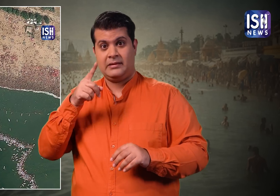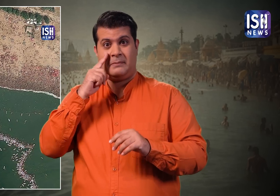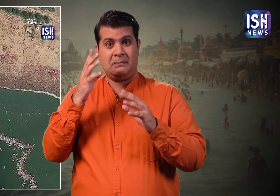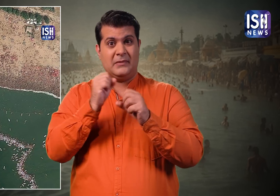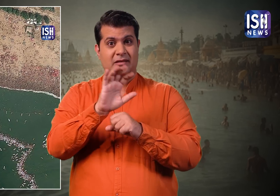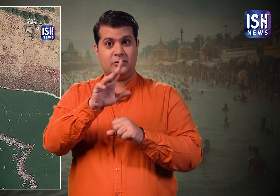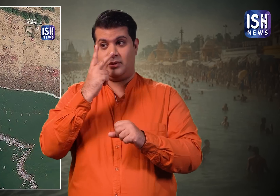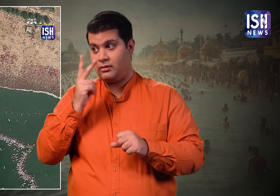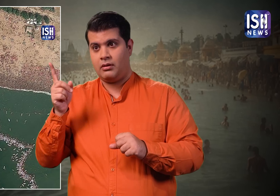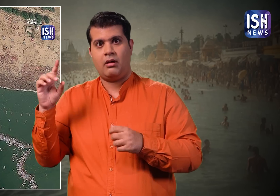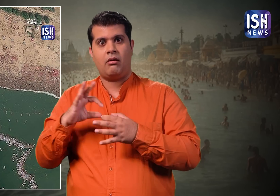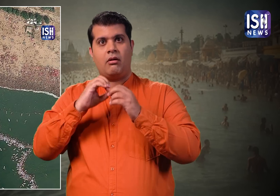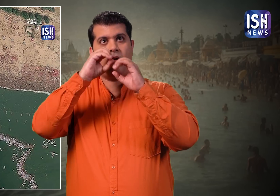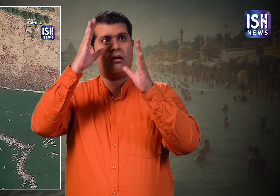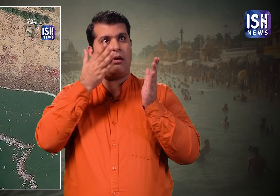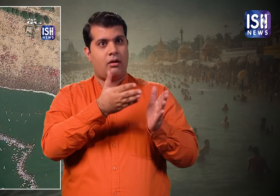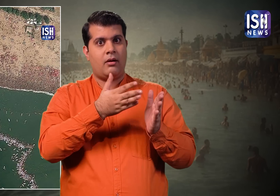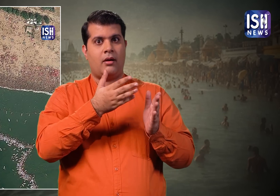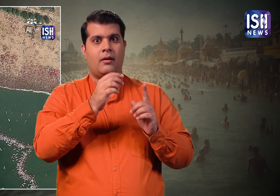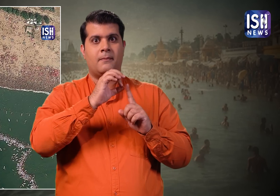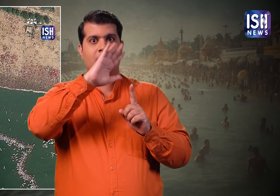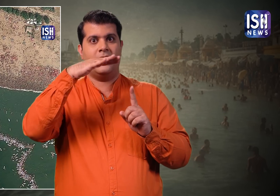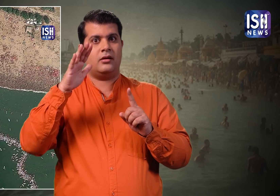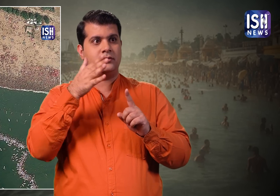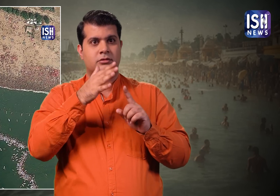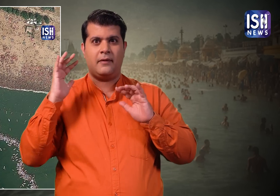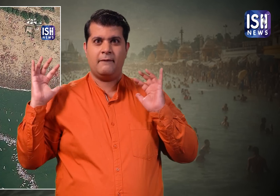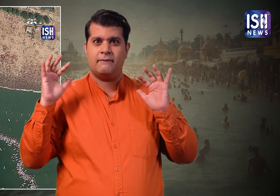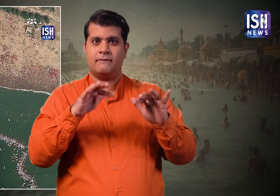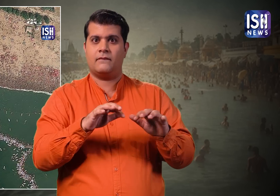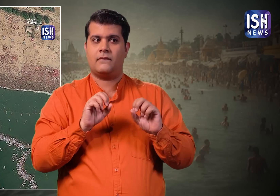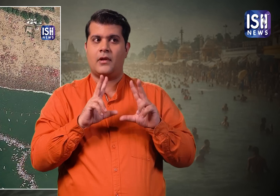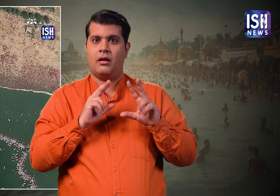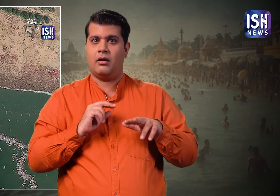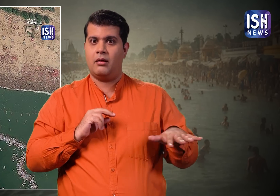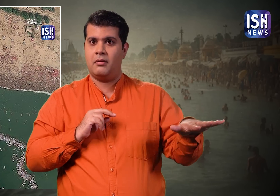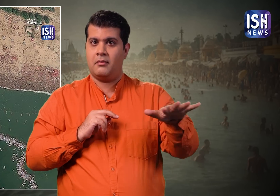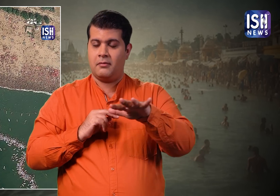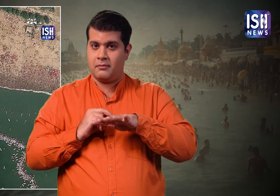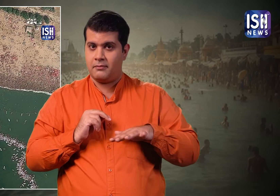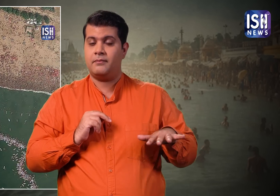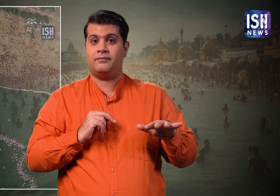Do not miss watching it. The gathering is actually that big in Prayagraj!